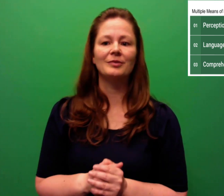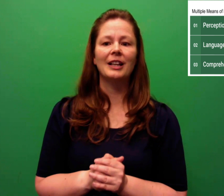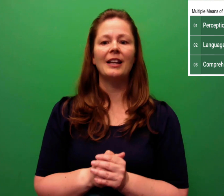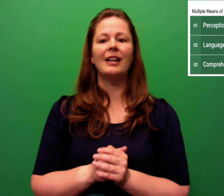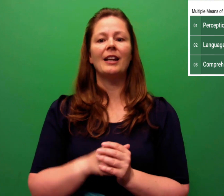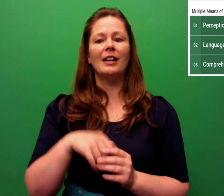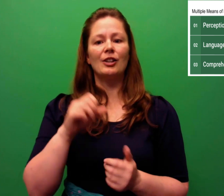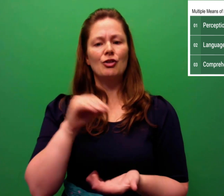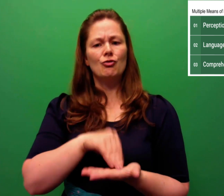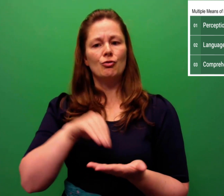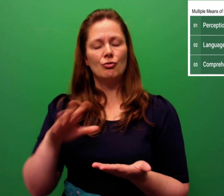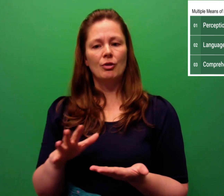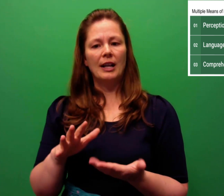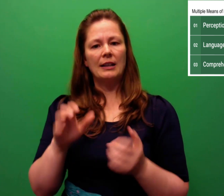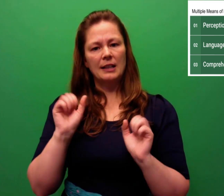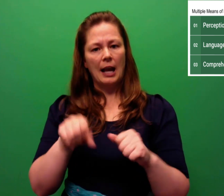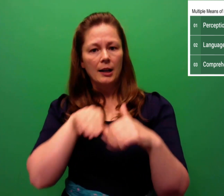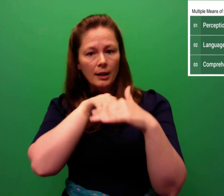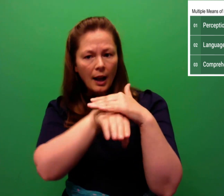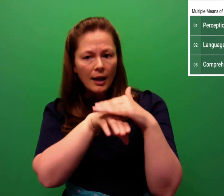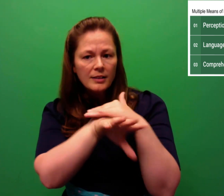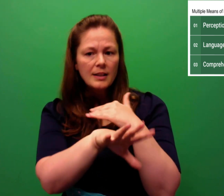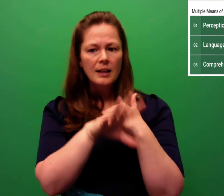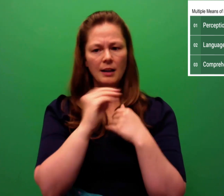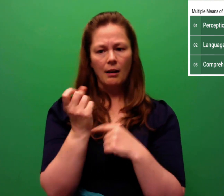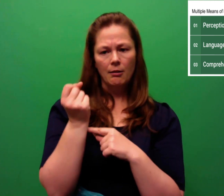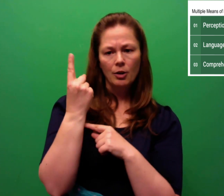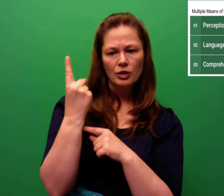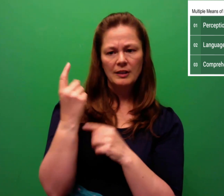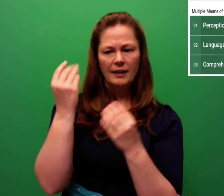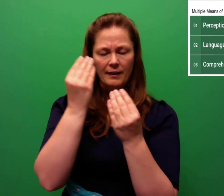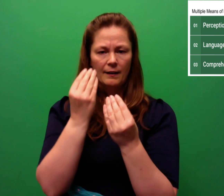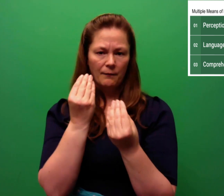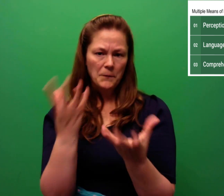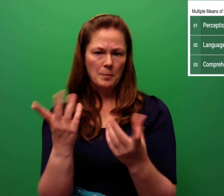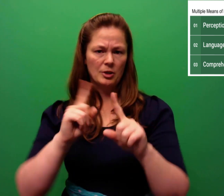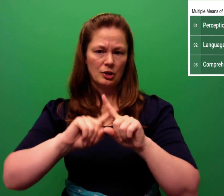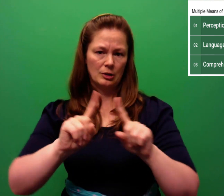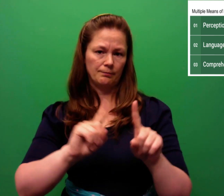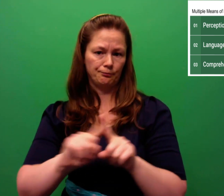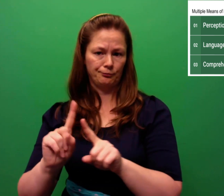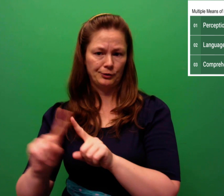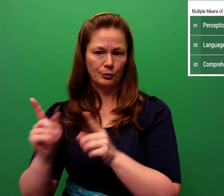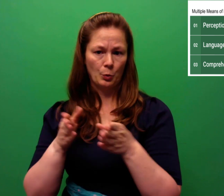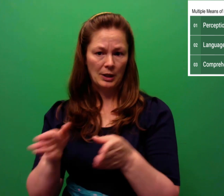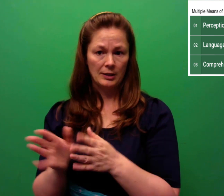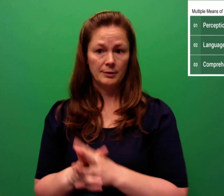begin learning the content. Students perceive and comprehend information